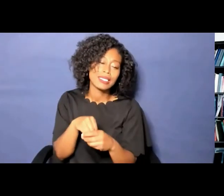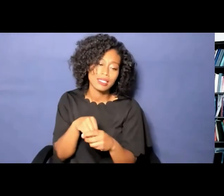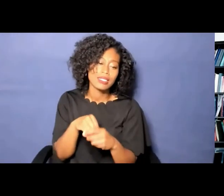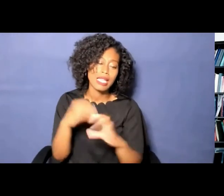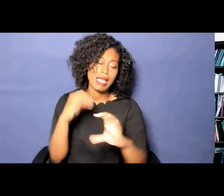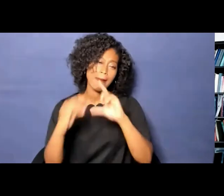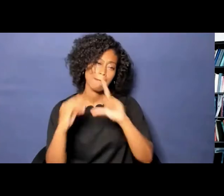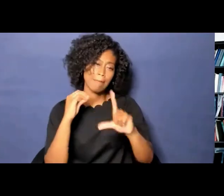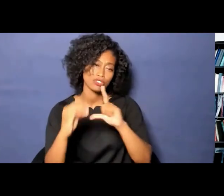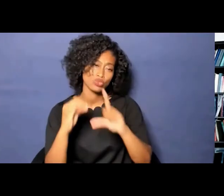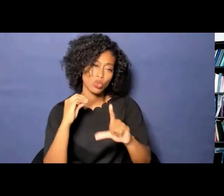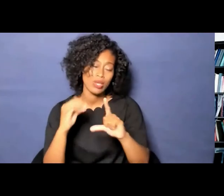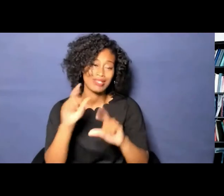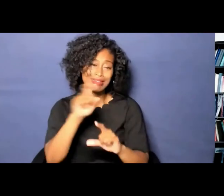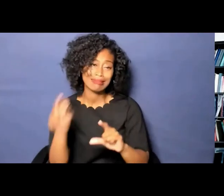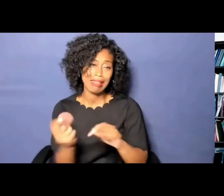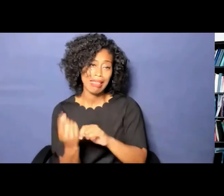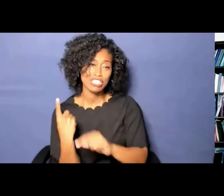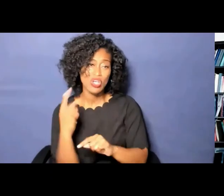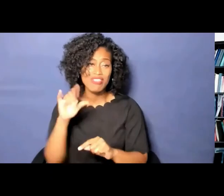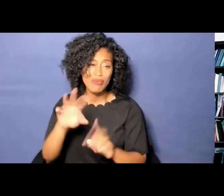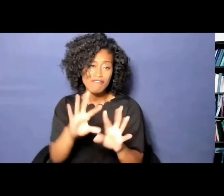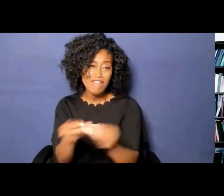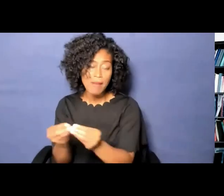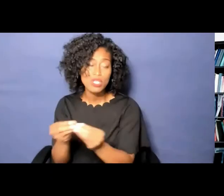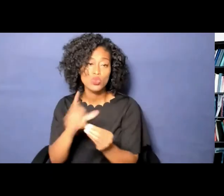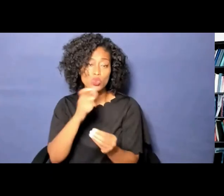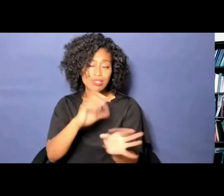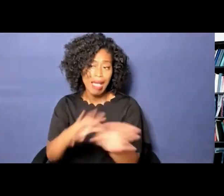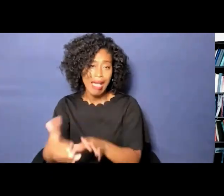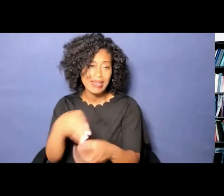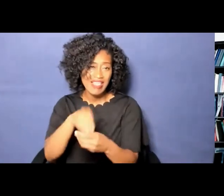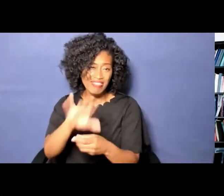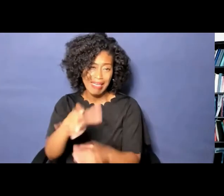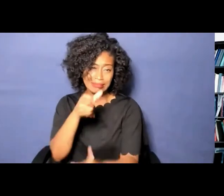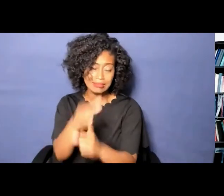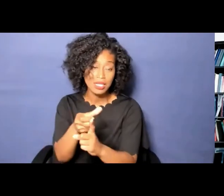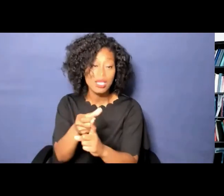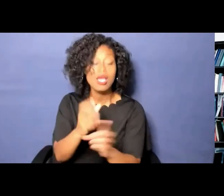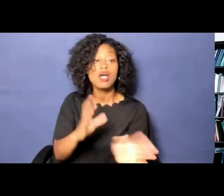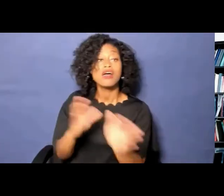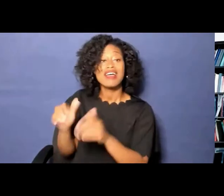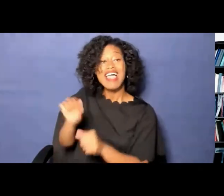As well as Asian Americans who are the targets of mass shootings in Atlanta.